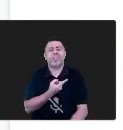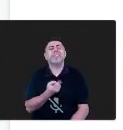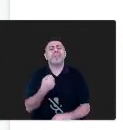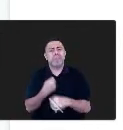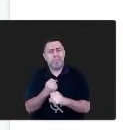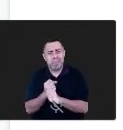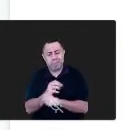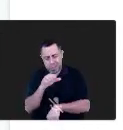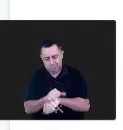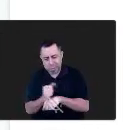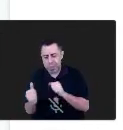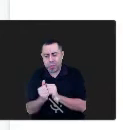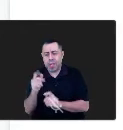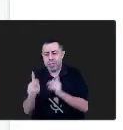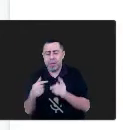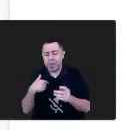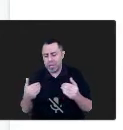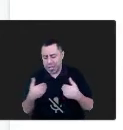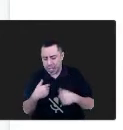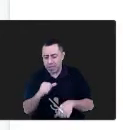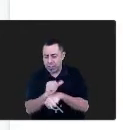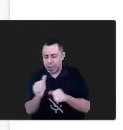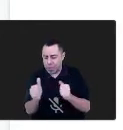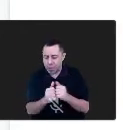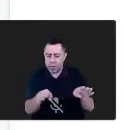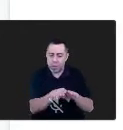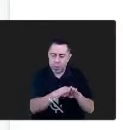boot camps and mastermind groups where you can be paired with other people looking for jobs